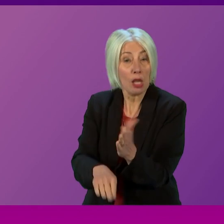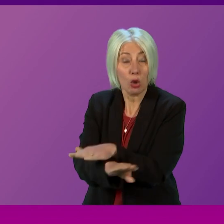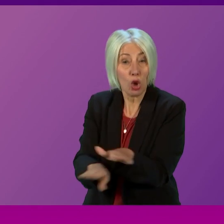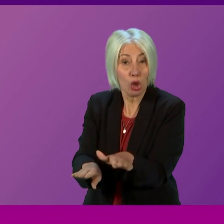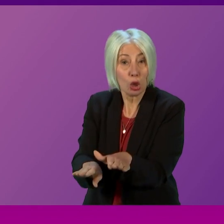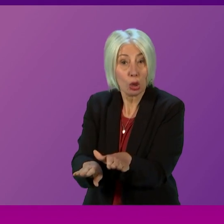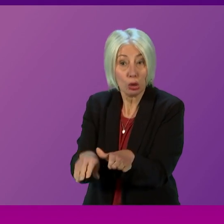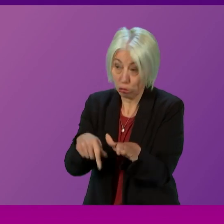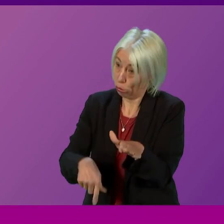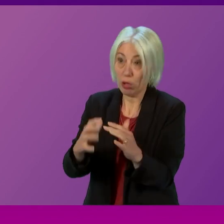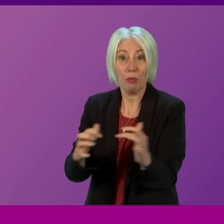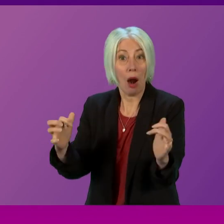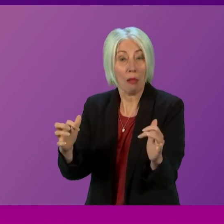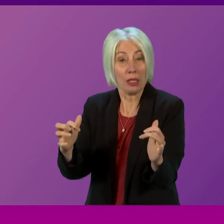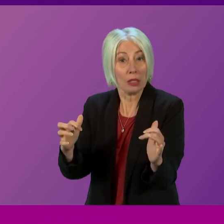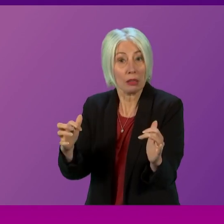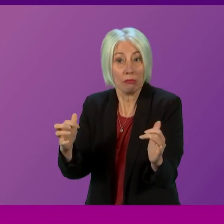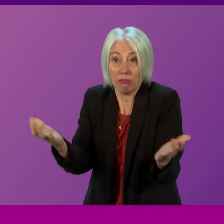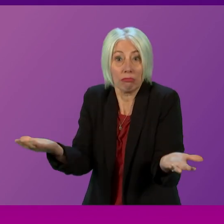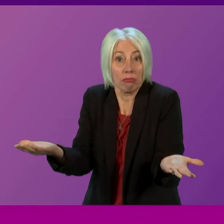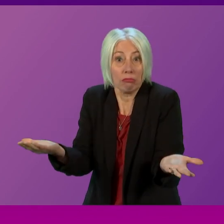it is for this Parliament to decide whether it passes that legislation, as is the case with any